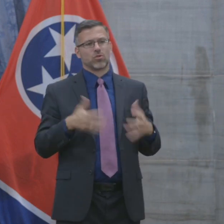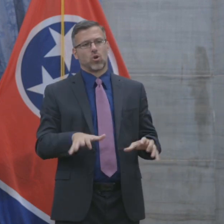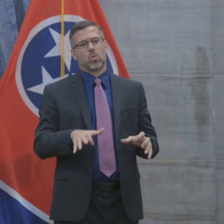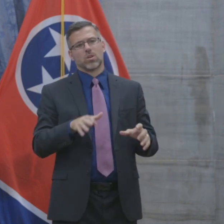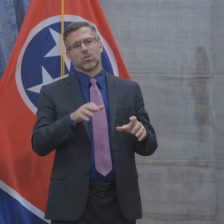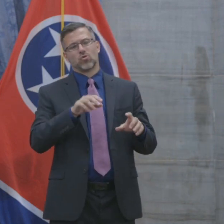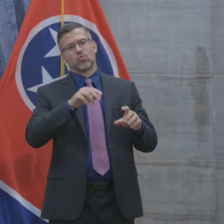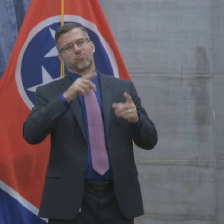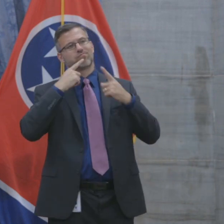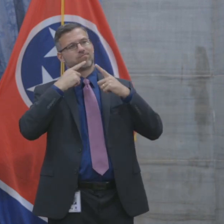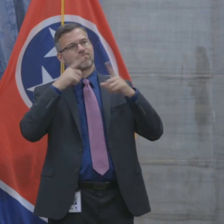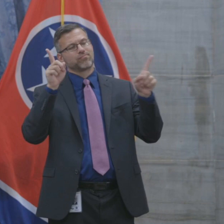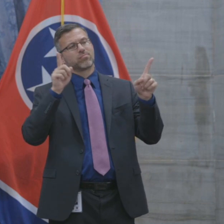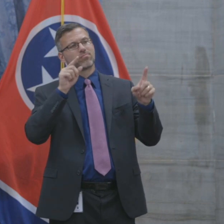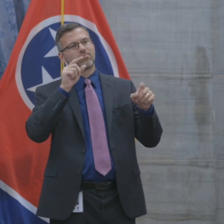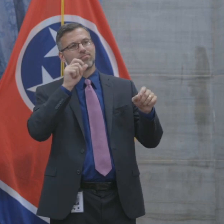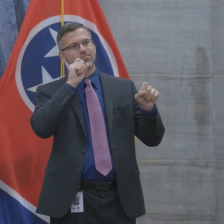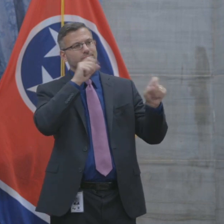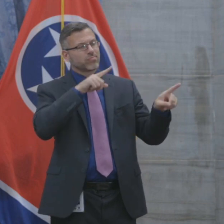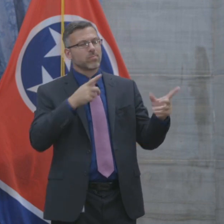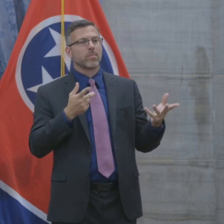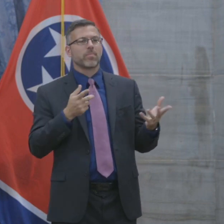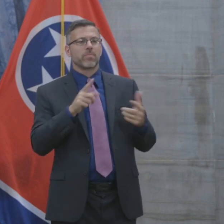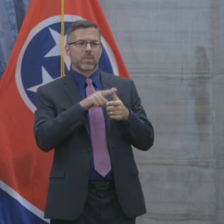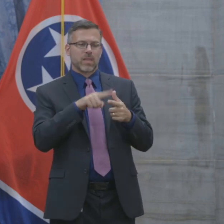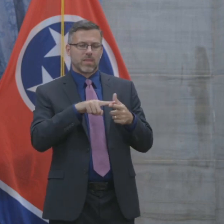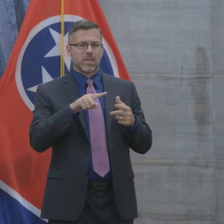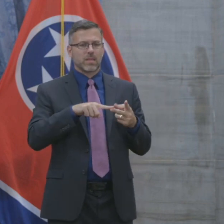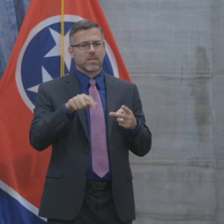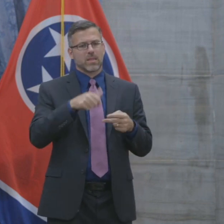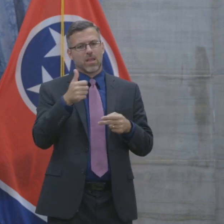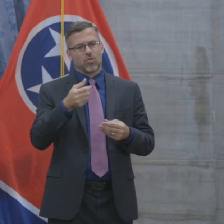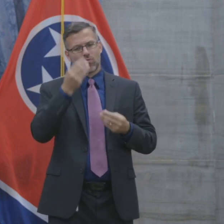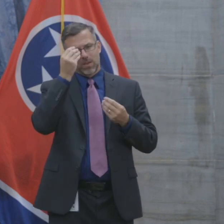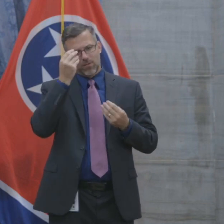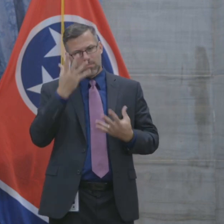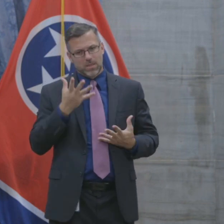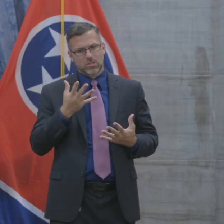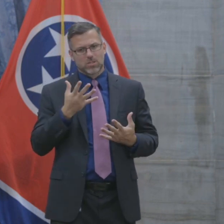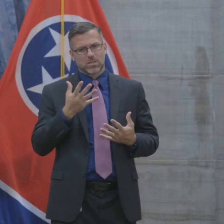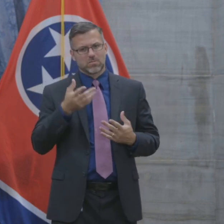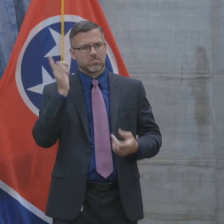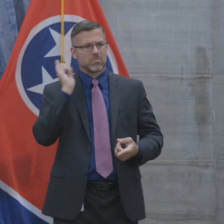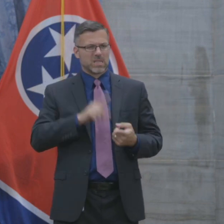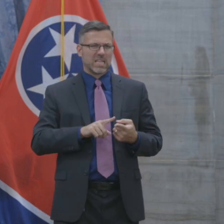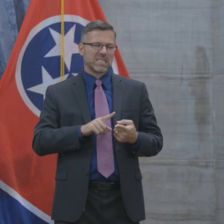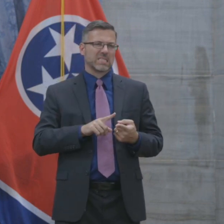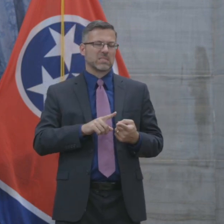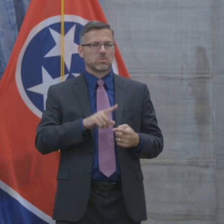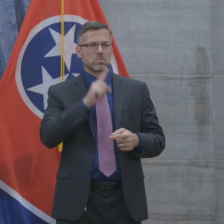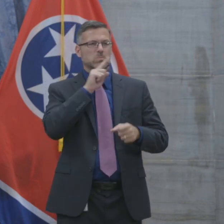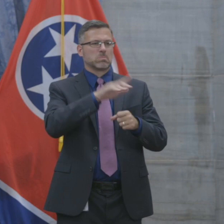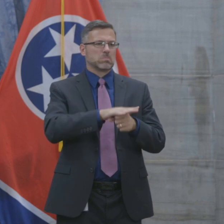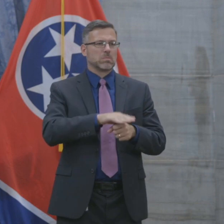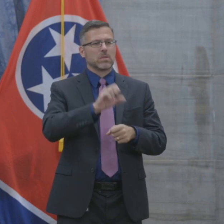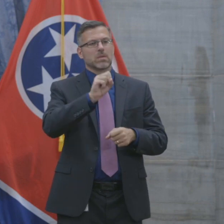of the school districts that the lawyers have said you cannot share that information, it's violating fair power or any